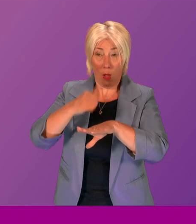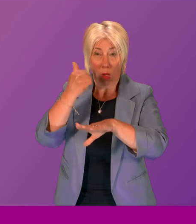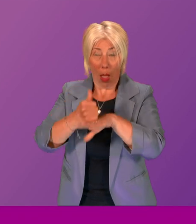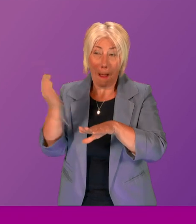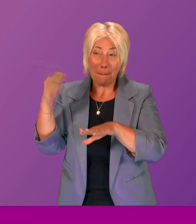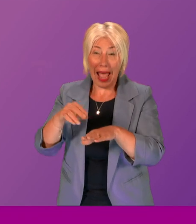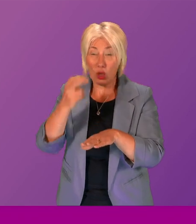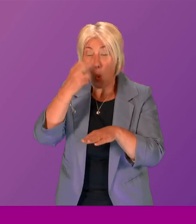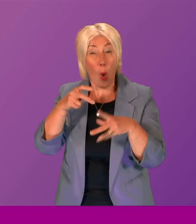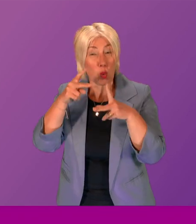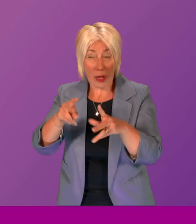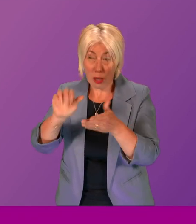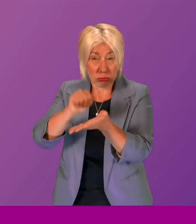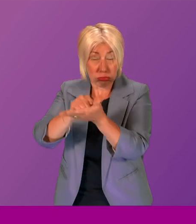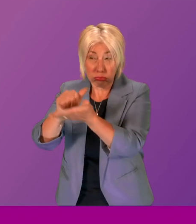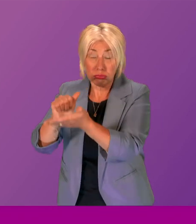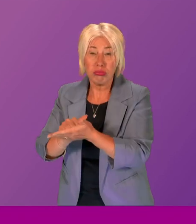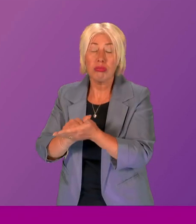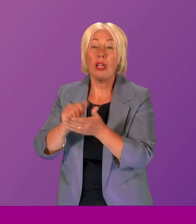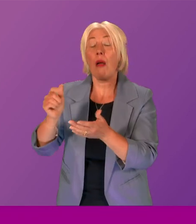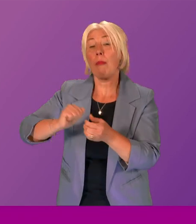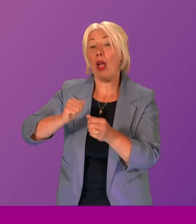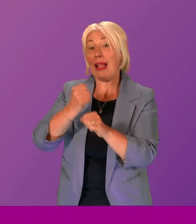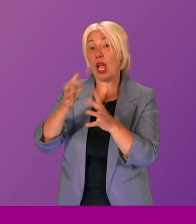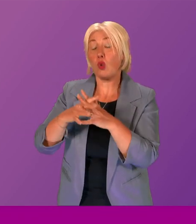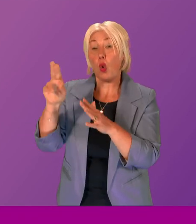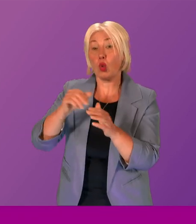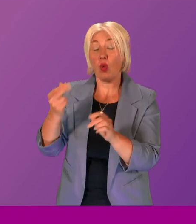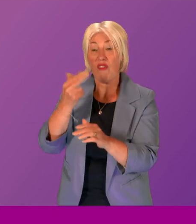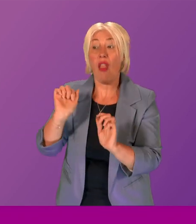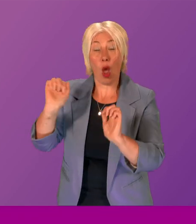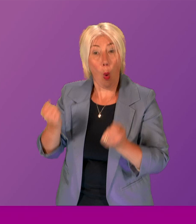building. The building is owned by the Glasgow School of Art, which has responsibility for